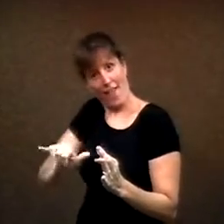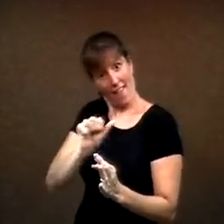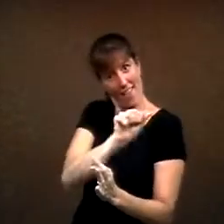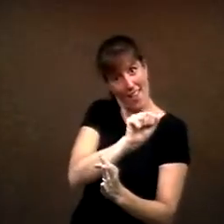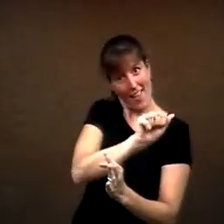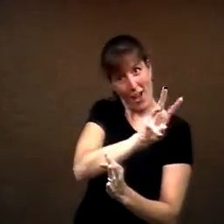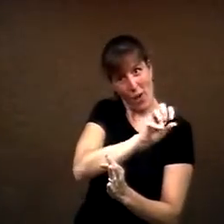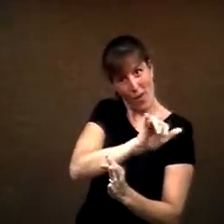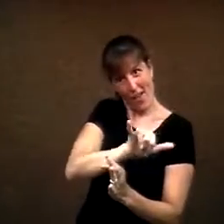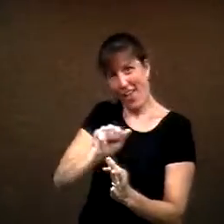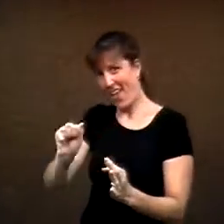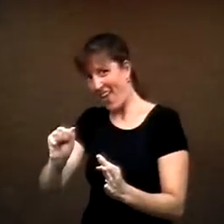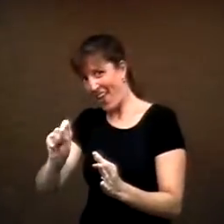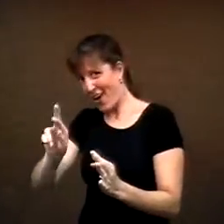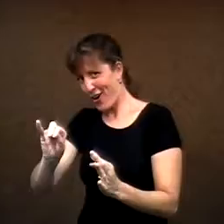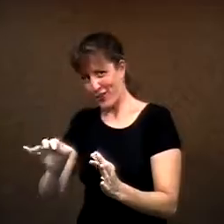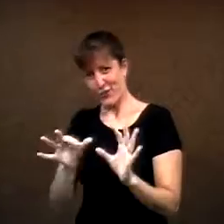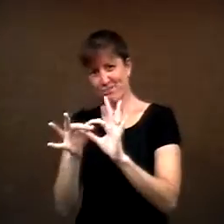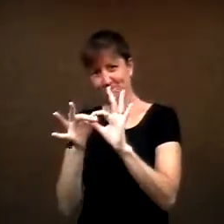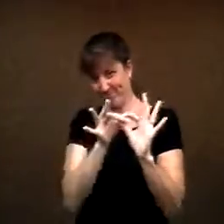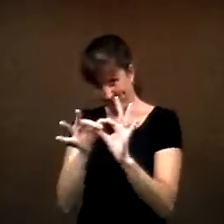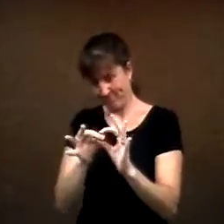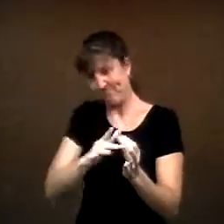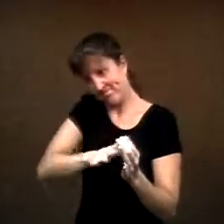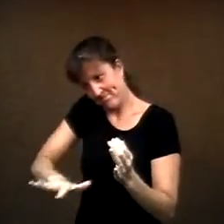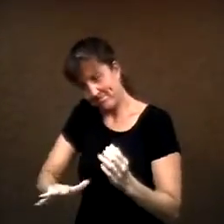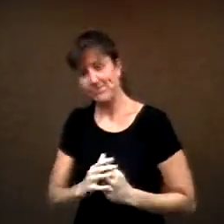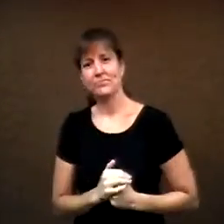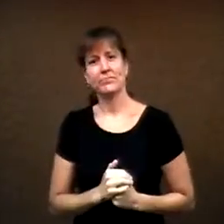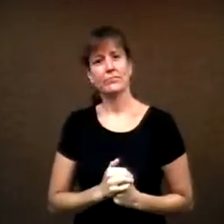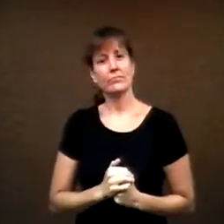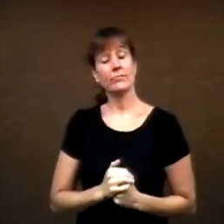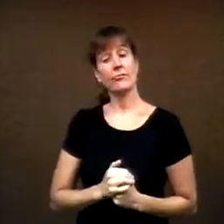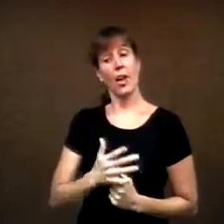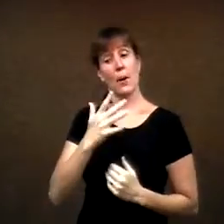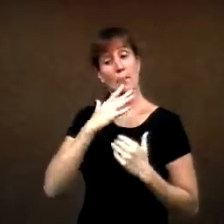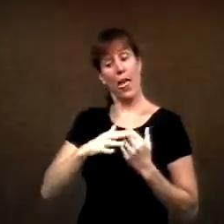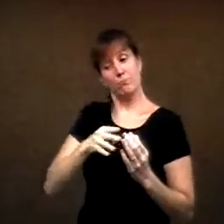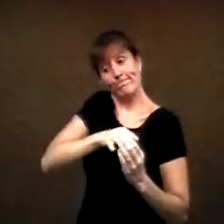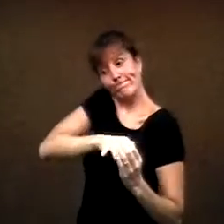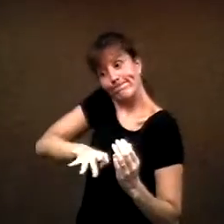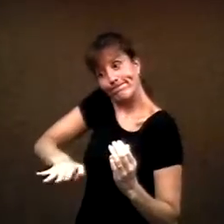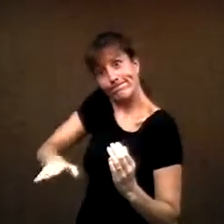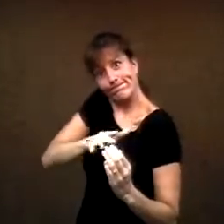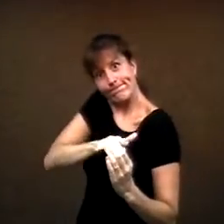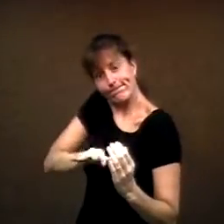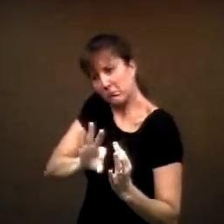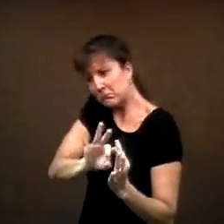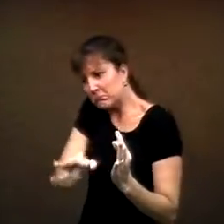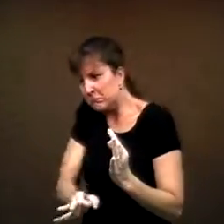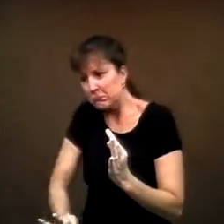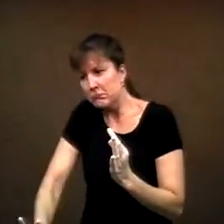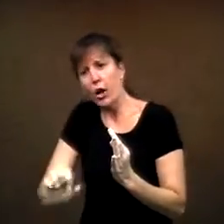clues. As blood flows *away* from the heart, through the series of arteries, specific tissues are supplied